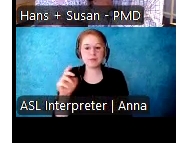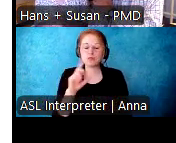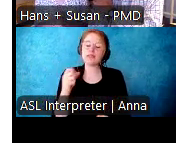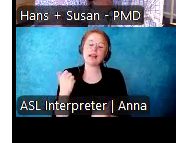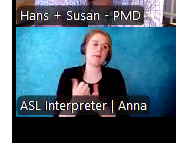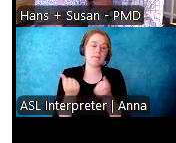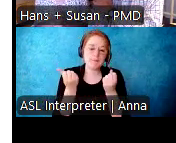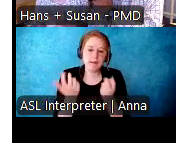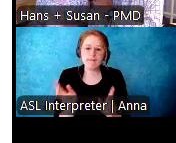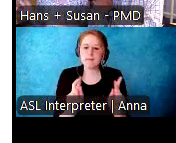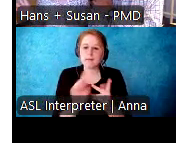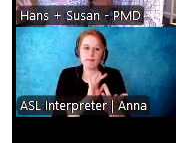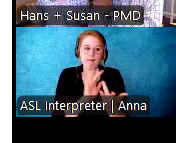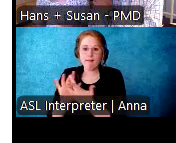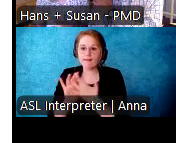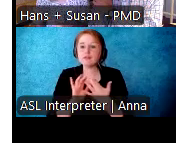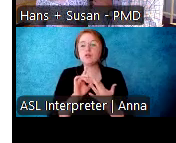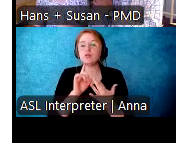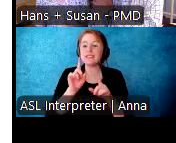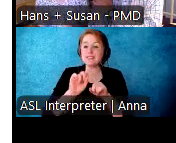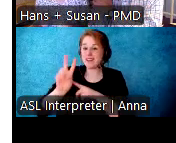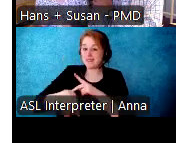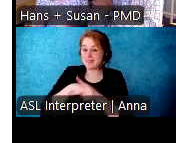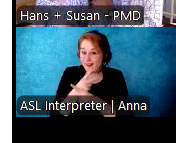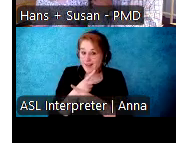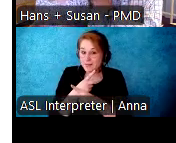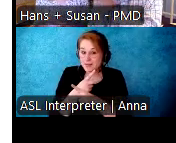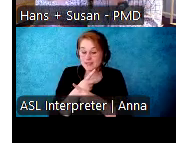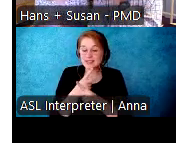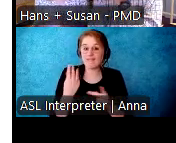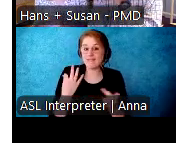to tell about the different kinds of advantages to CDCP.